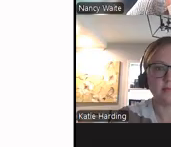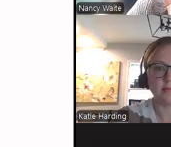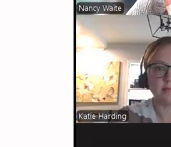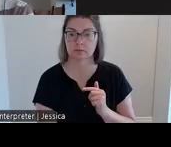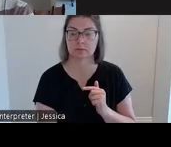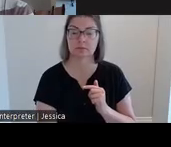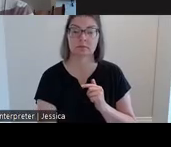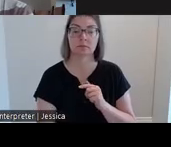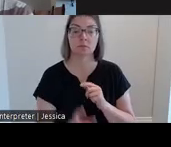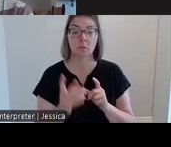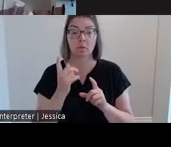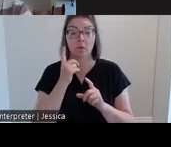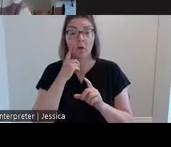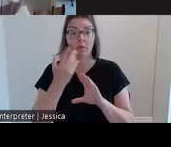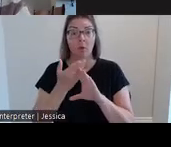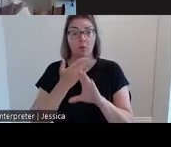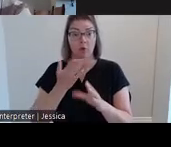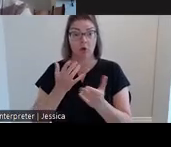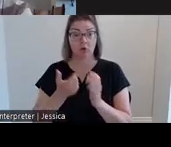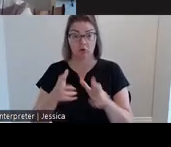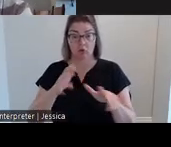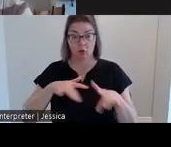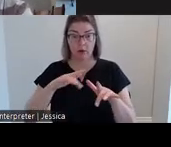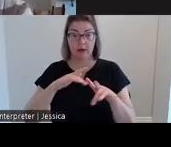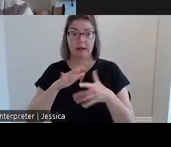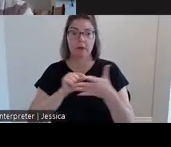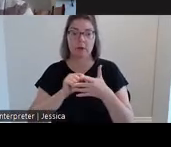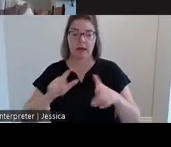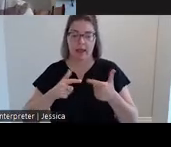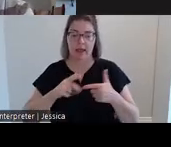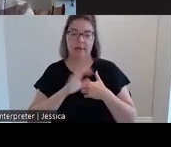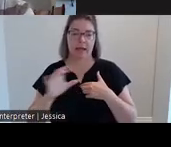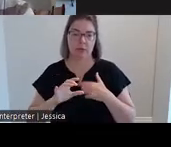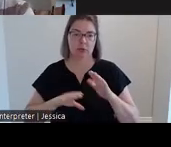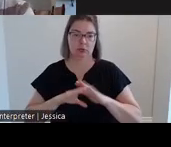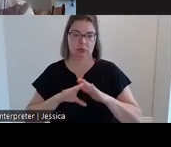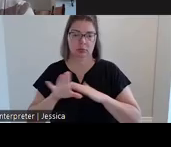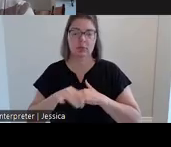These are typically generated in real time by speech to text tools